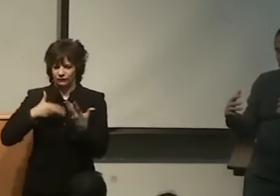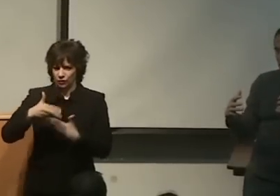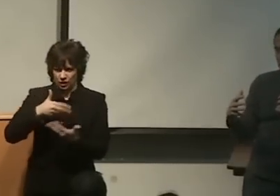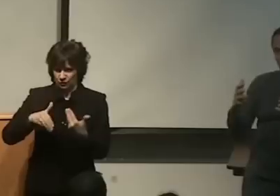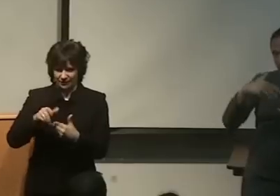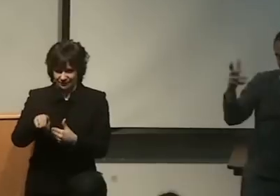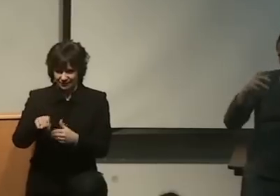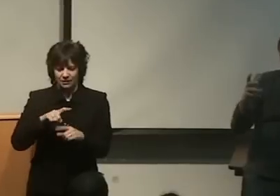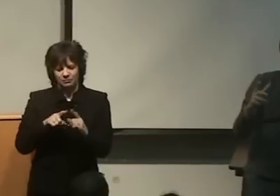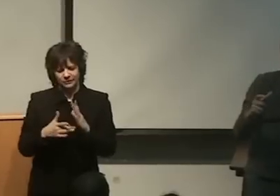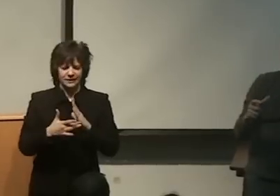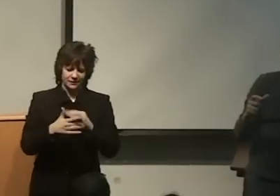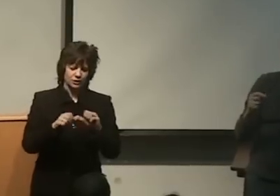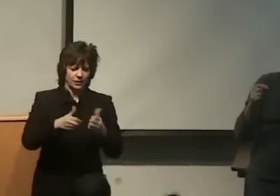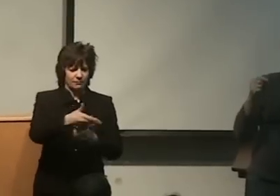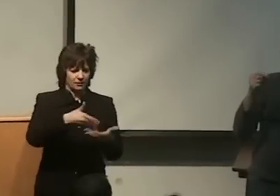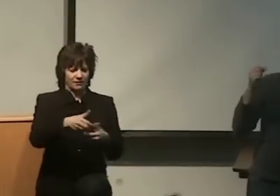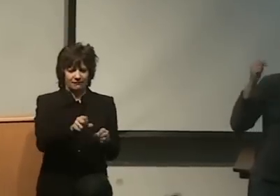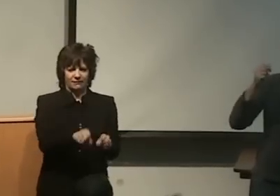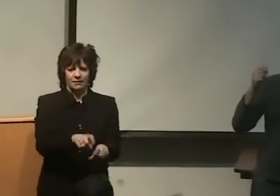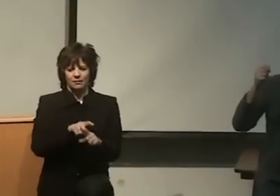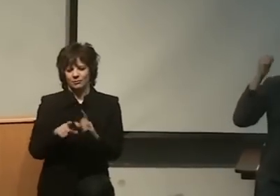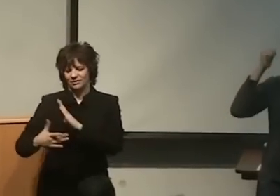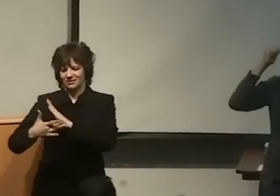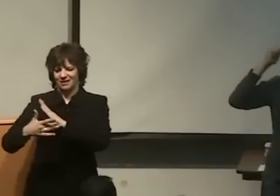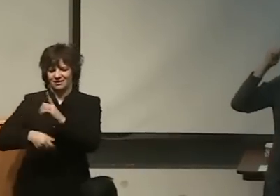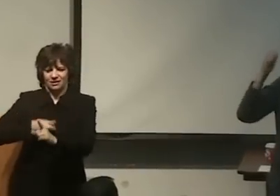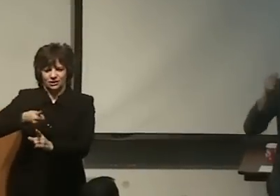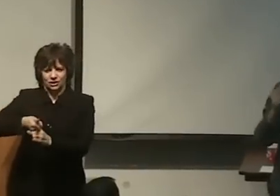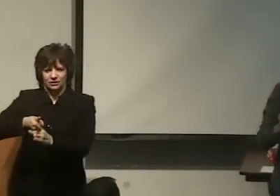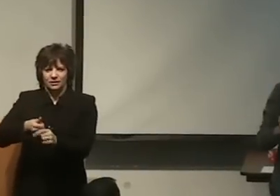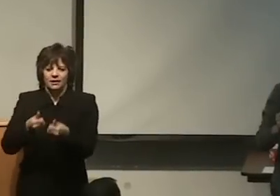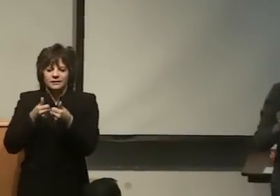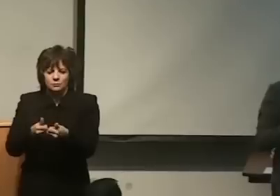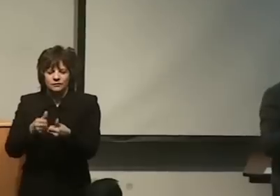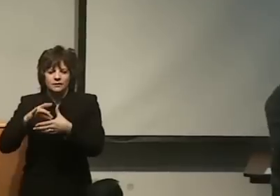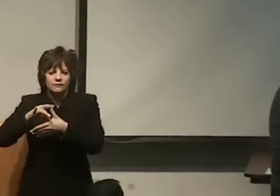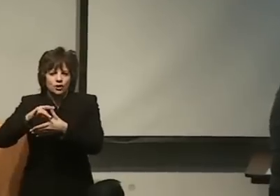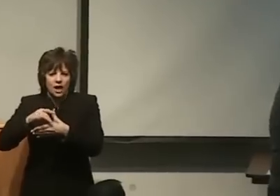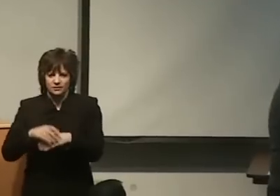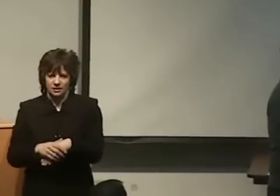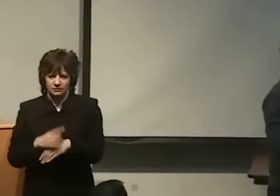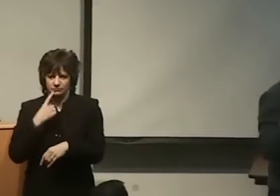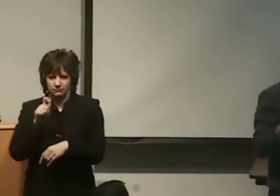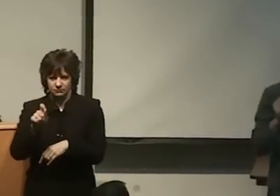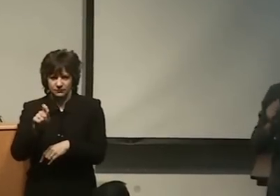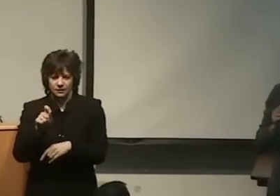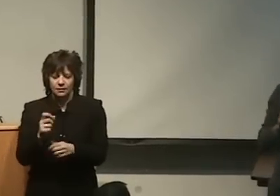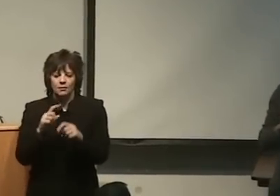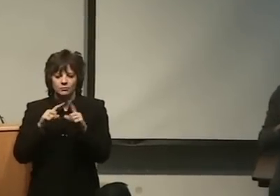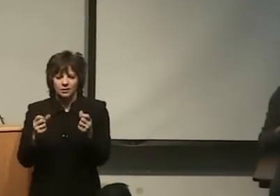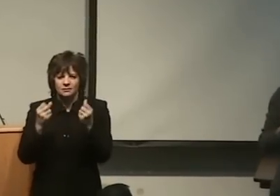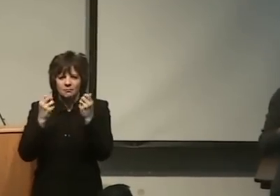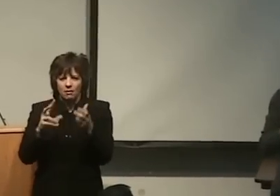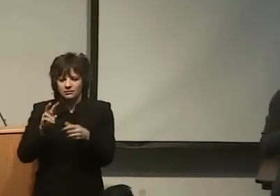Even though technology can be interactive, technology is great for content. It's also multivalent, right?